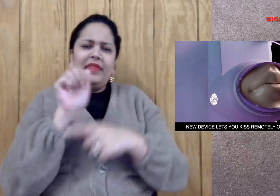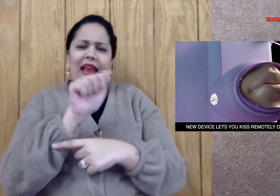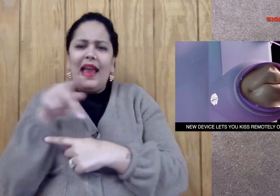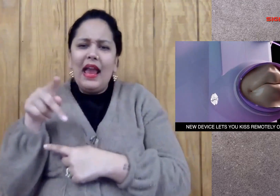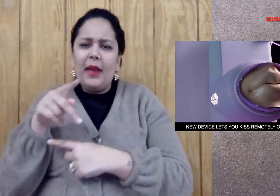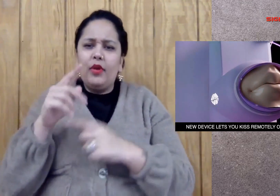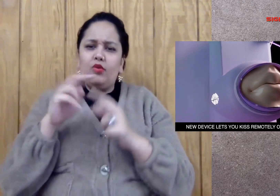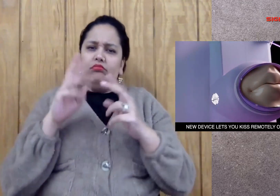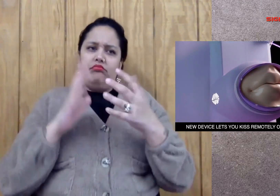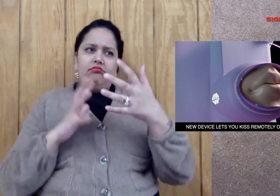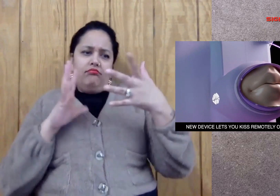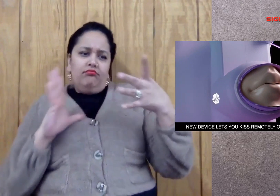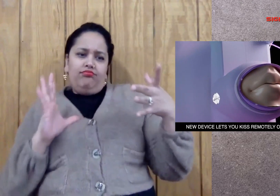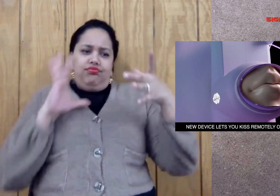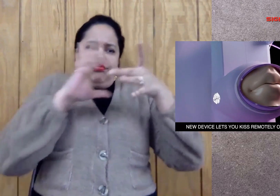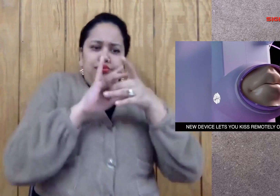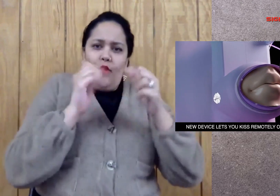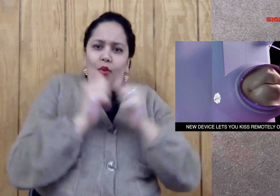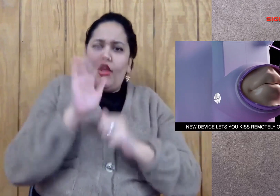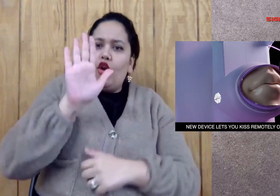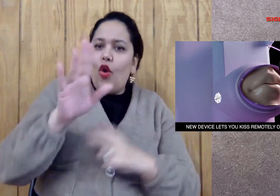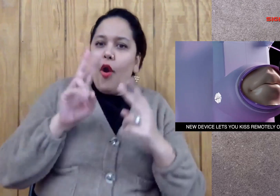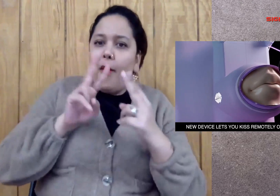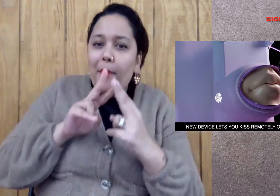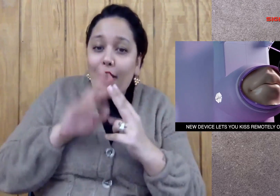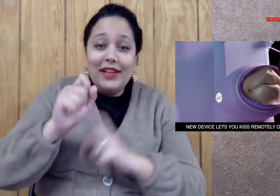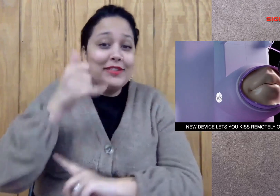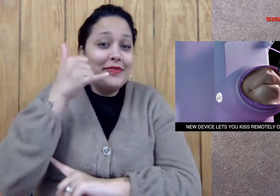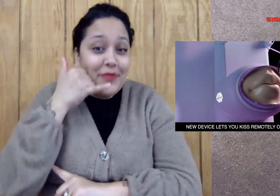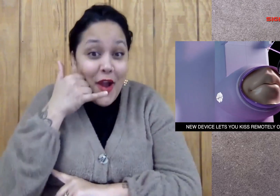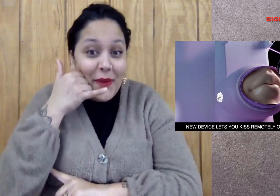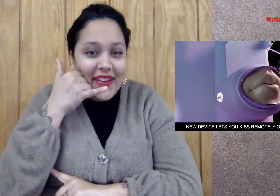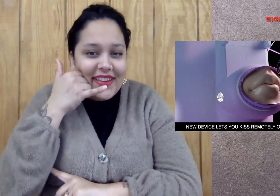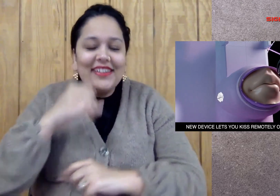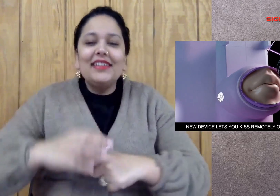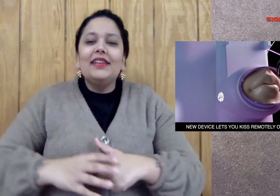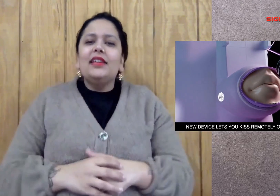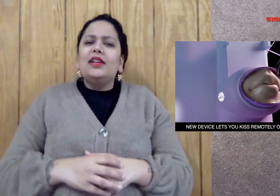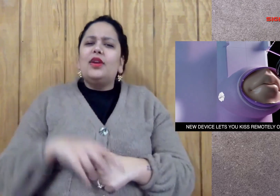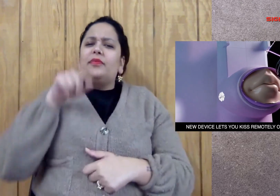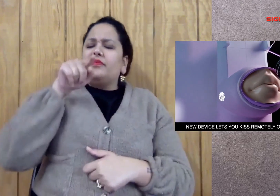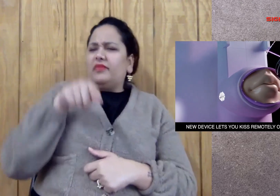The device has caused a wide range of reactions on social media. from